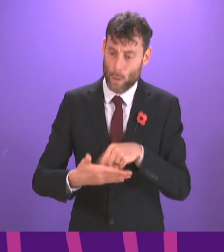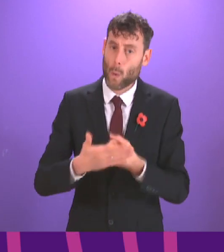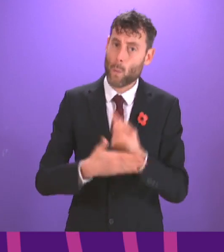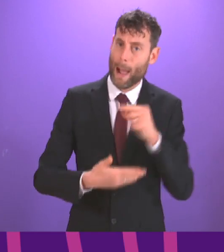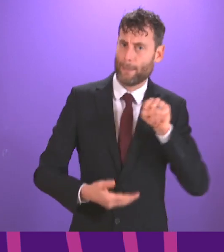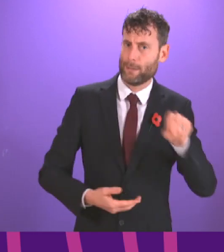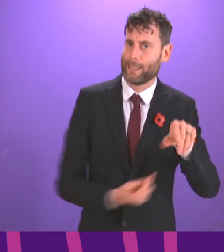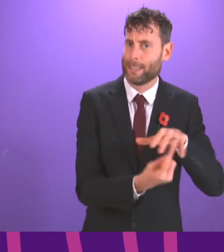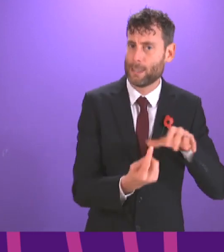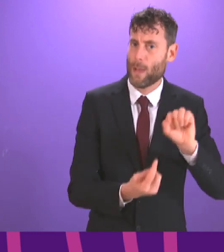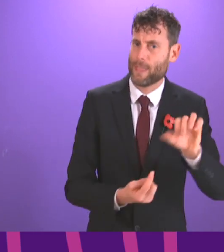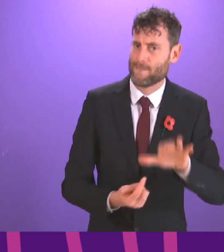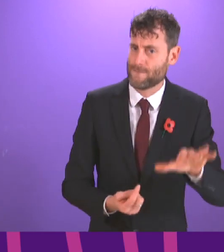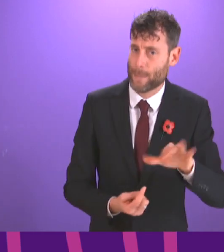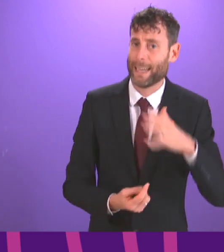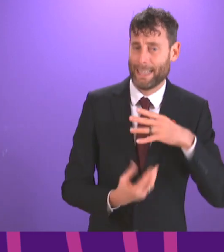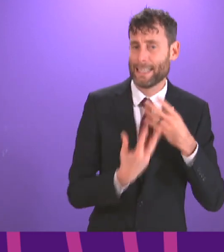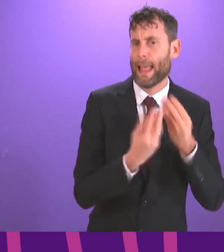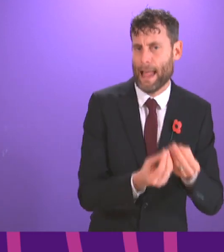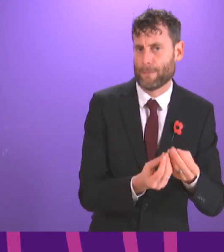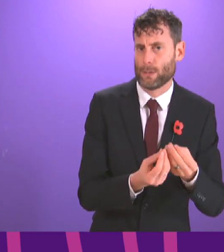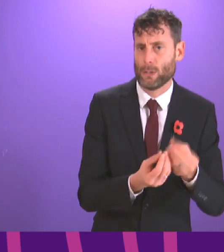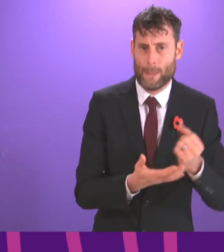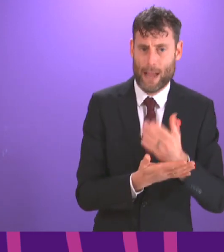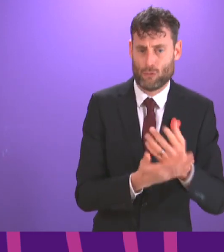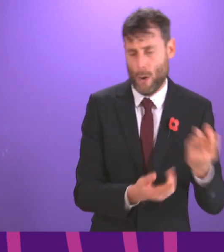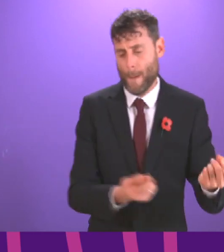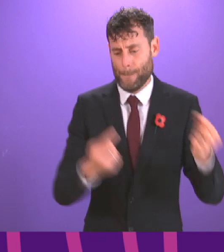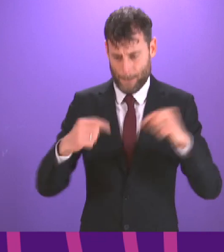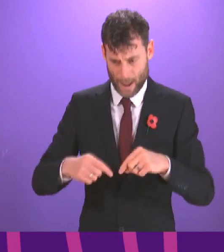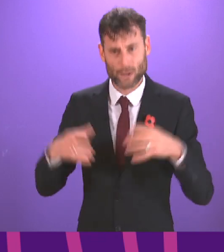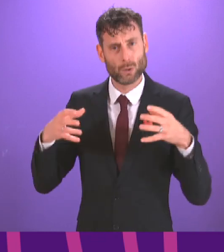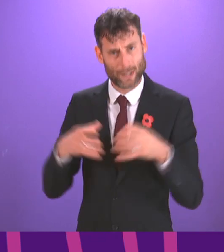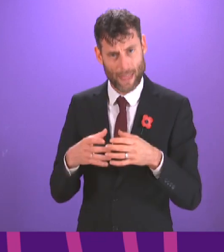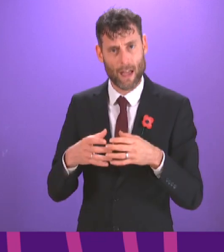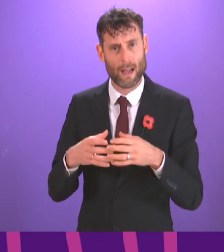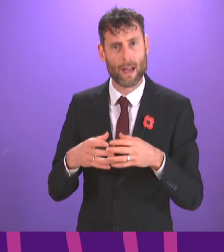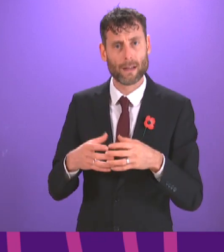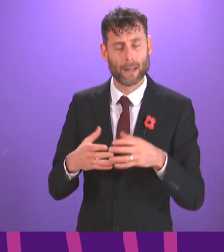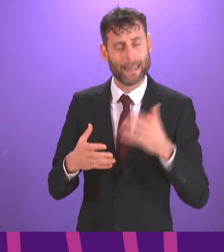detail of what has happened in this case? The family needs help to be brought back together and to be brought back to Scotland.